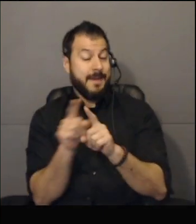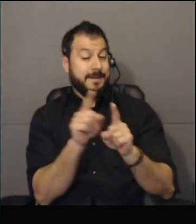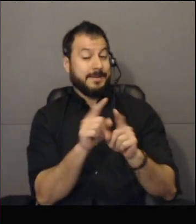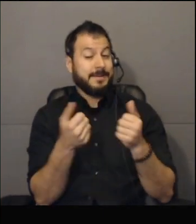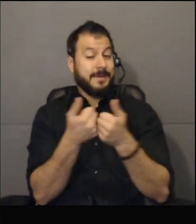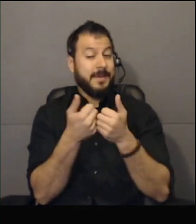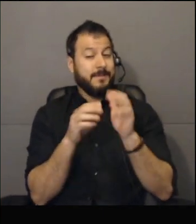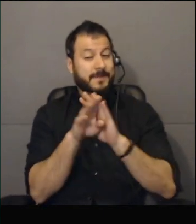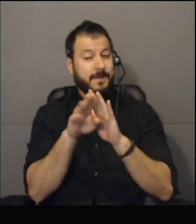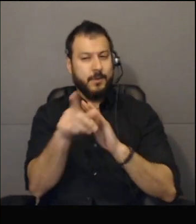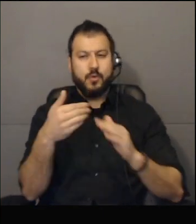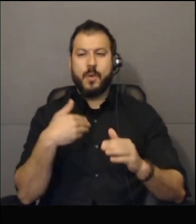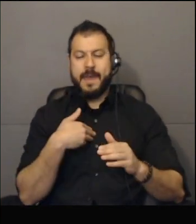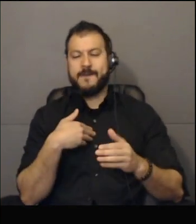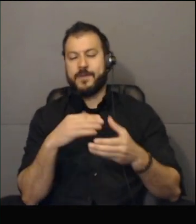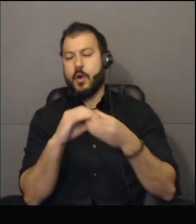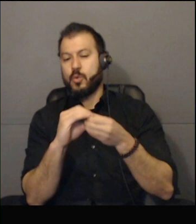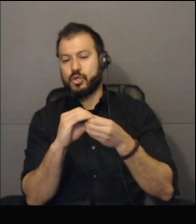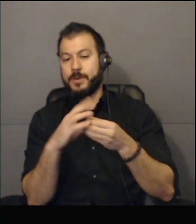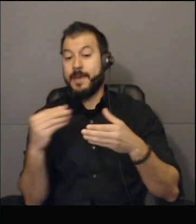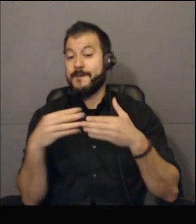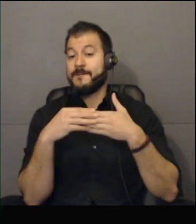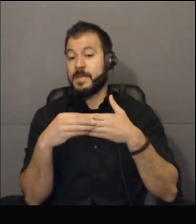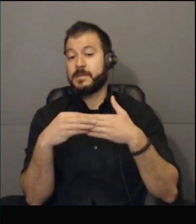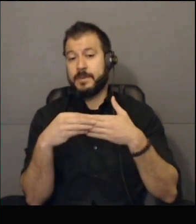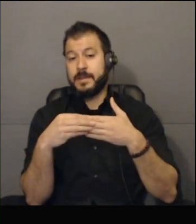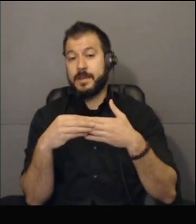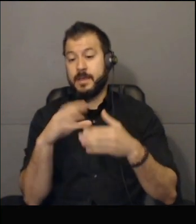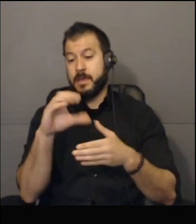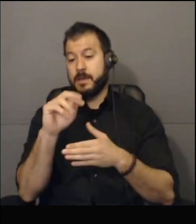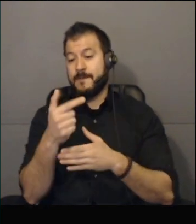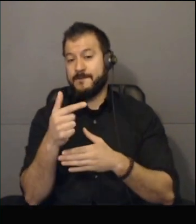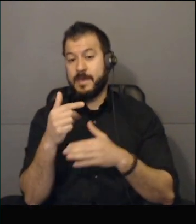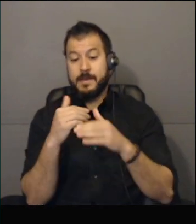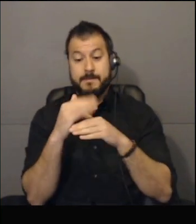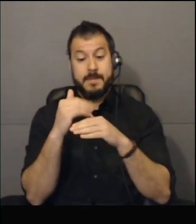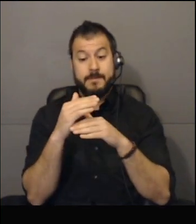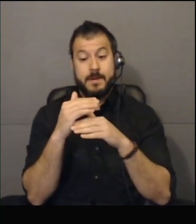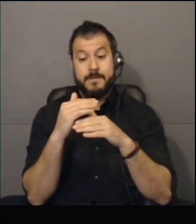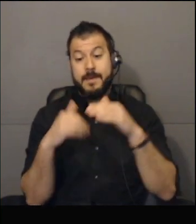ownership and flexibility of configuring minimum and maximum thresholds.